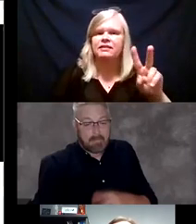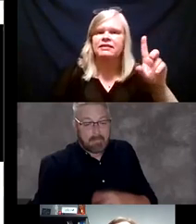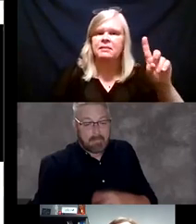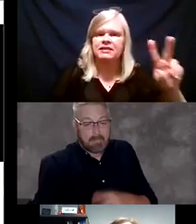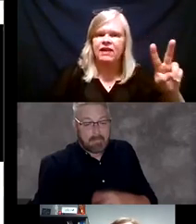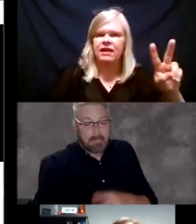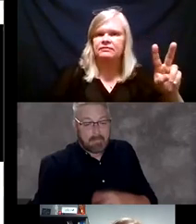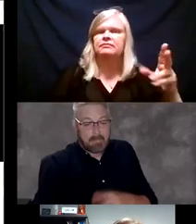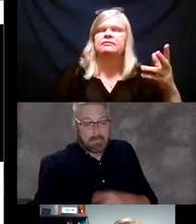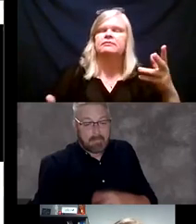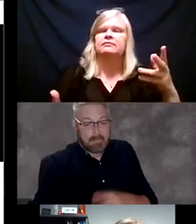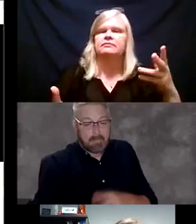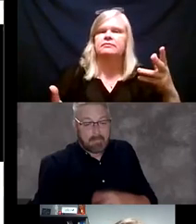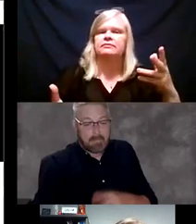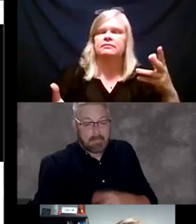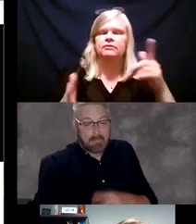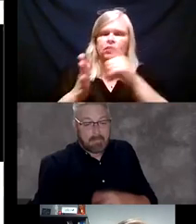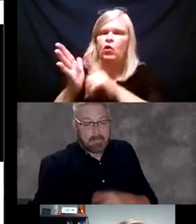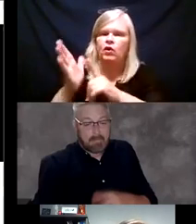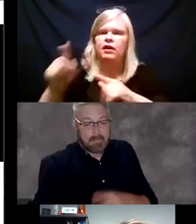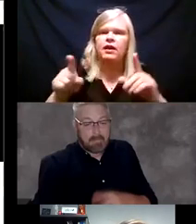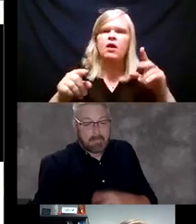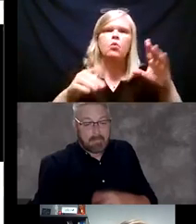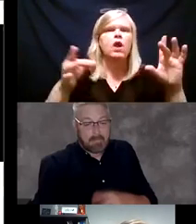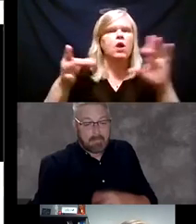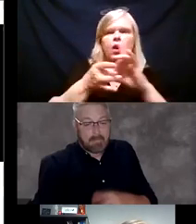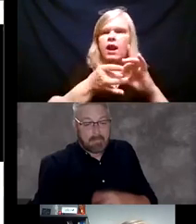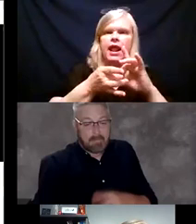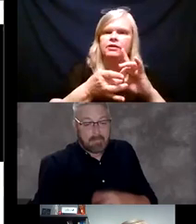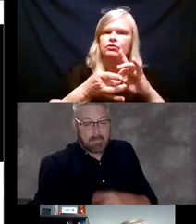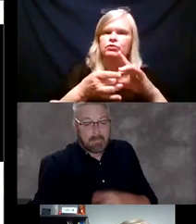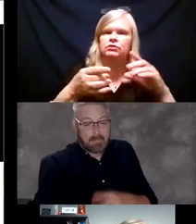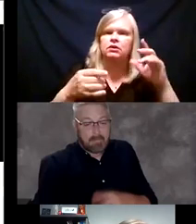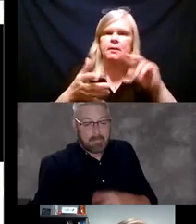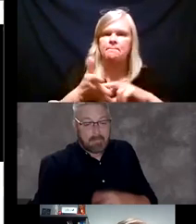A CERTAIN RELATIONSHIP IS A PREREQUISITE TO GETTING A CHARGE